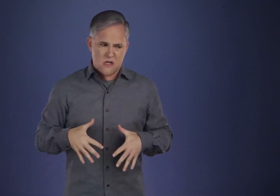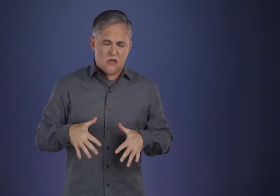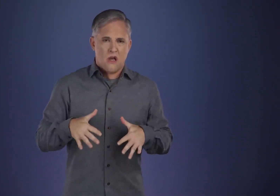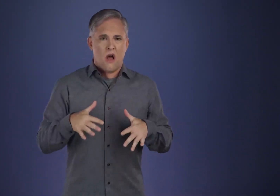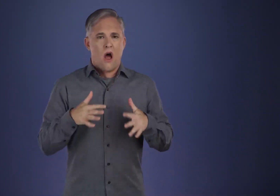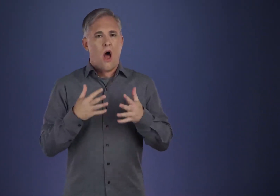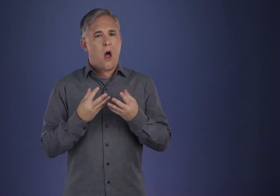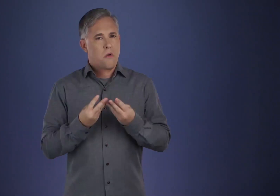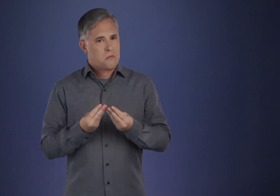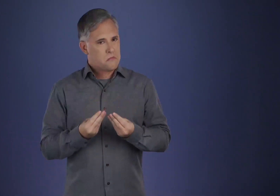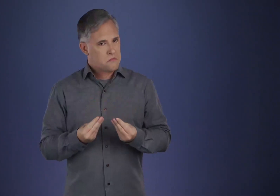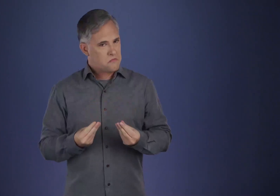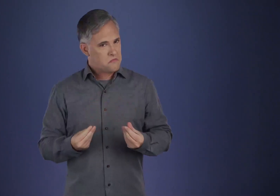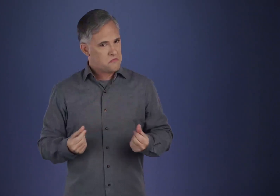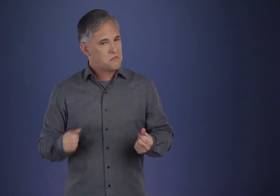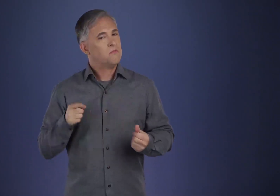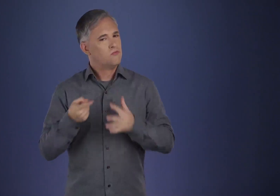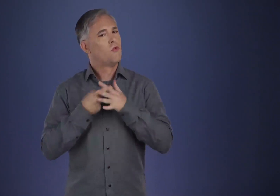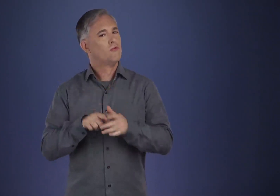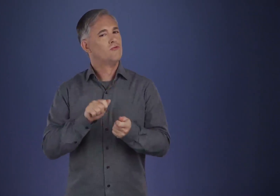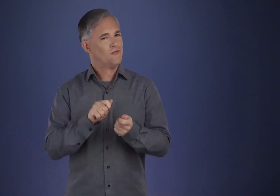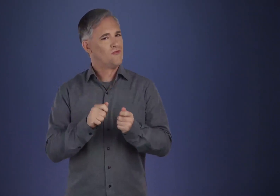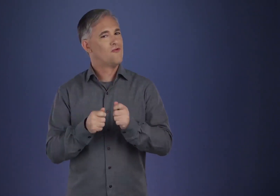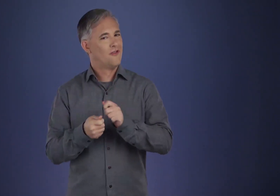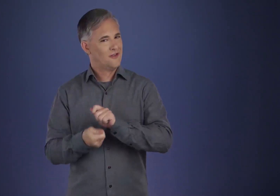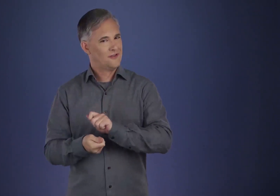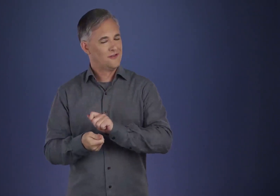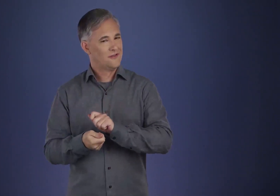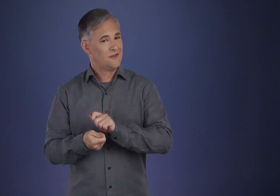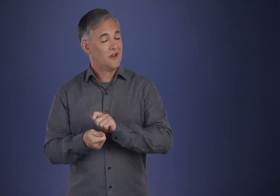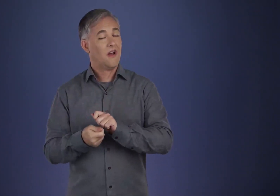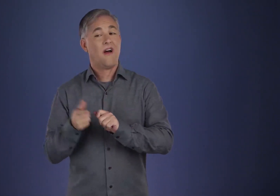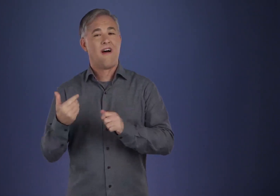As their grief and anxiety wear away, a subtle change begins.